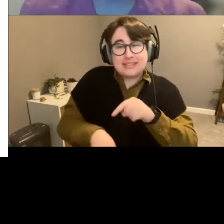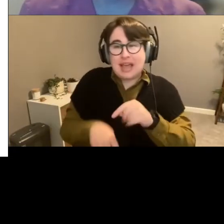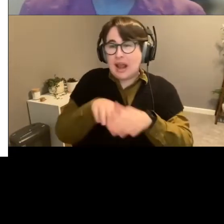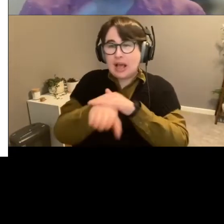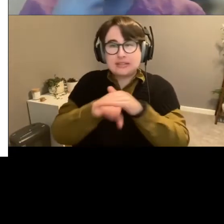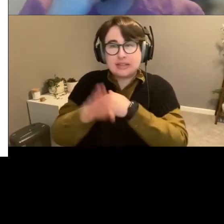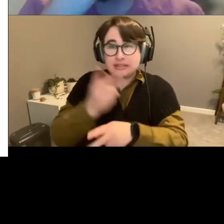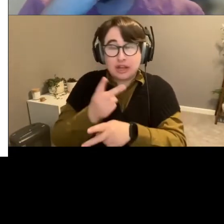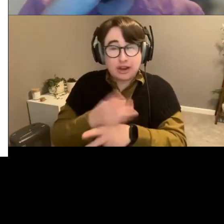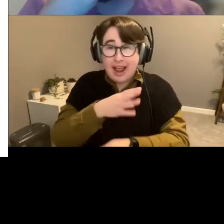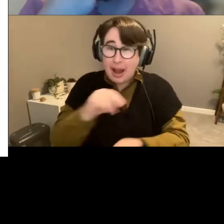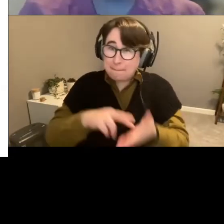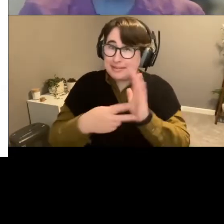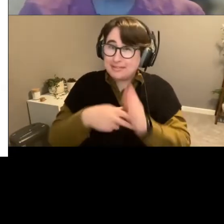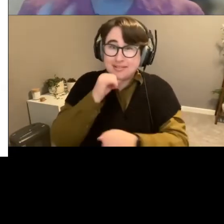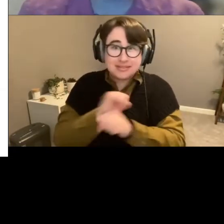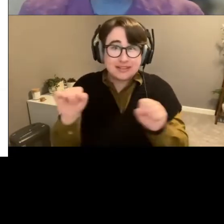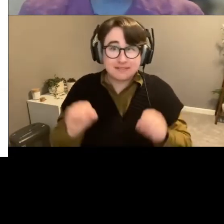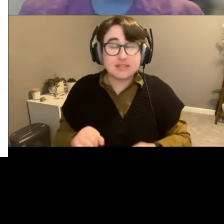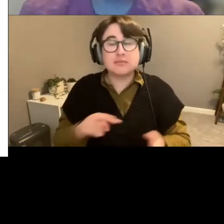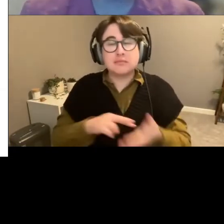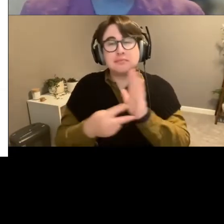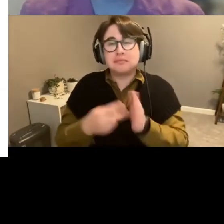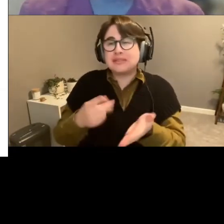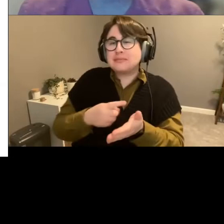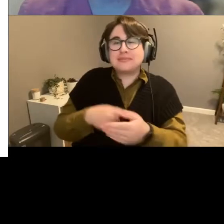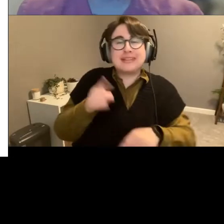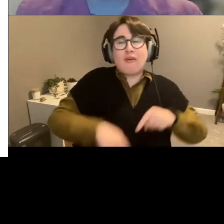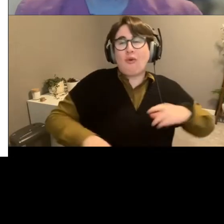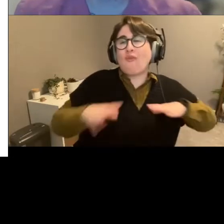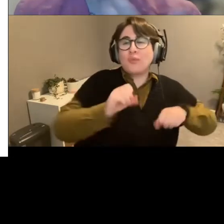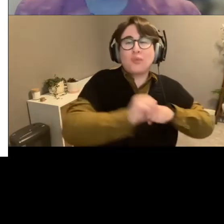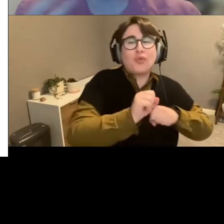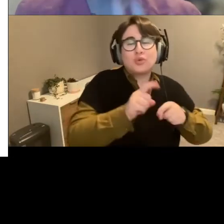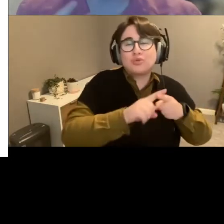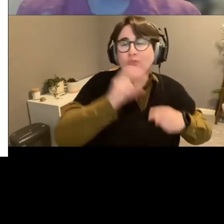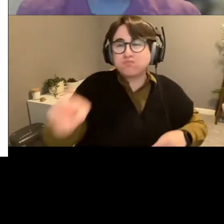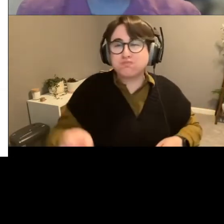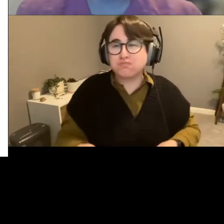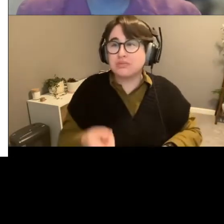so people may not be able to take off work to travel. They might not have the means or transportation